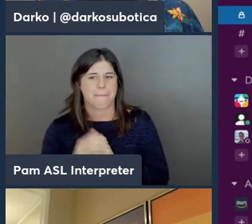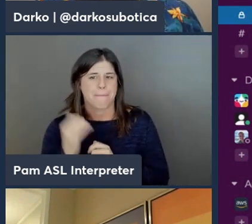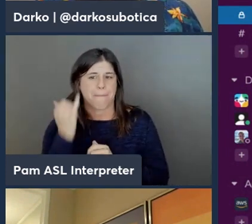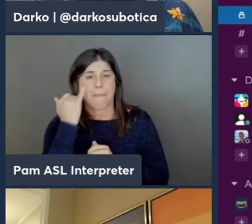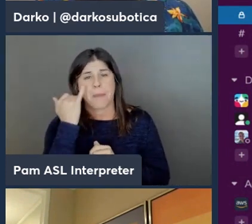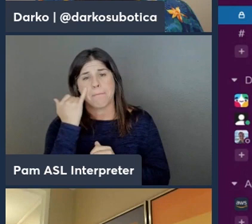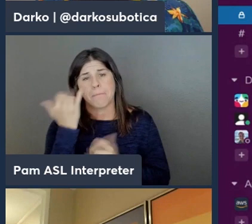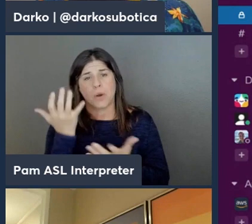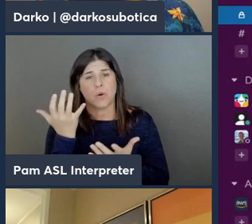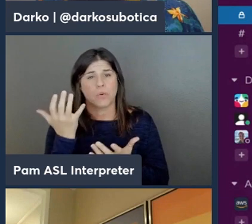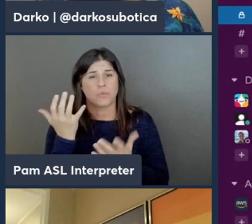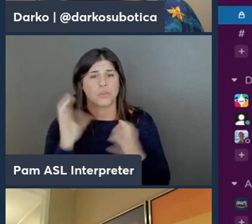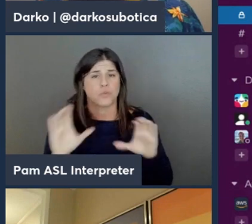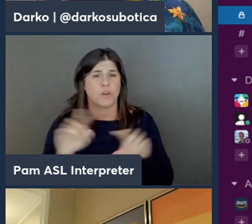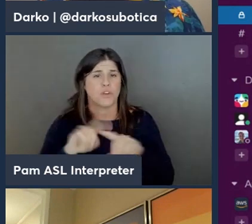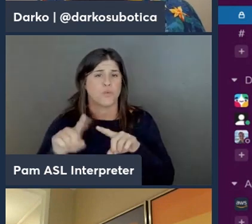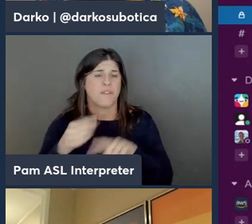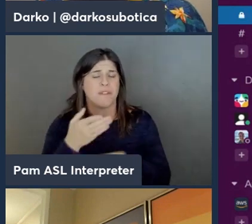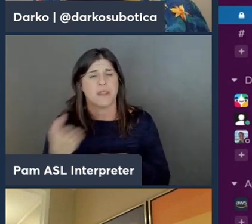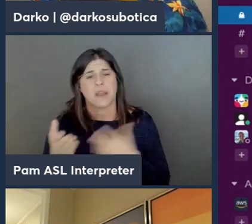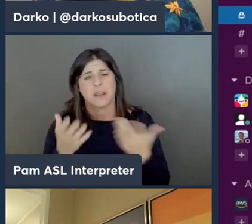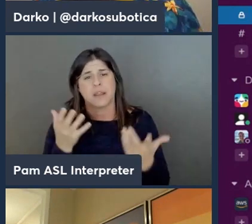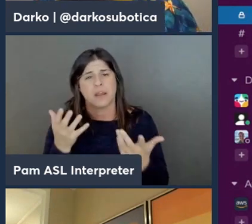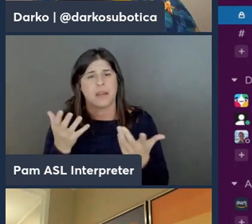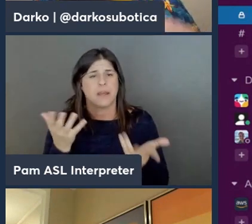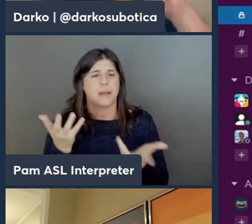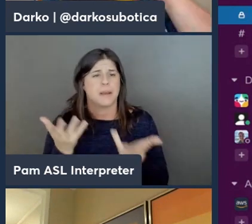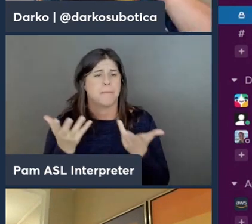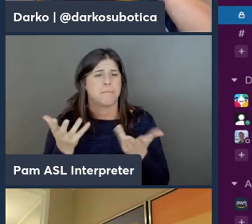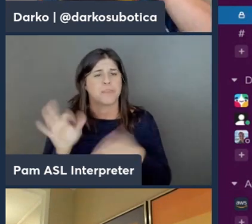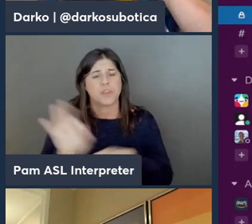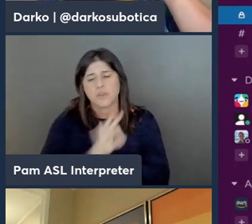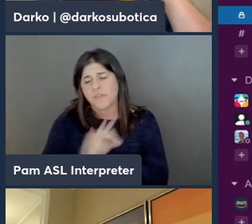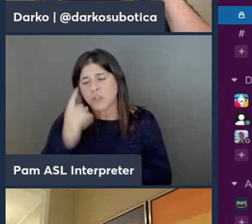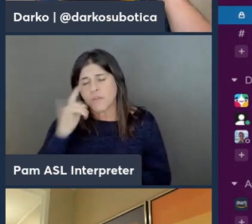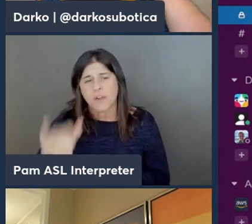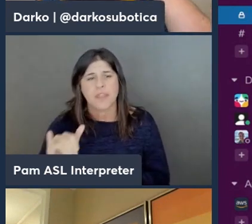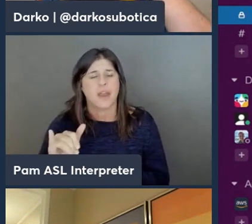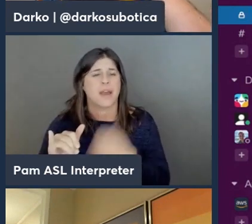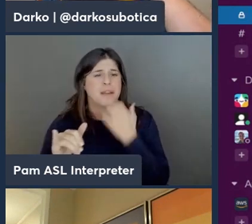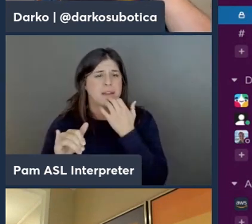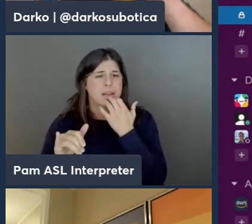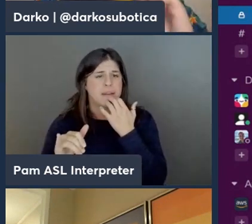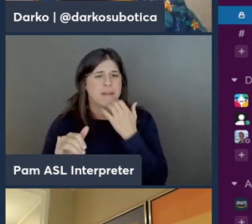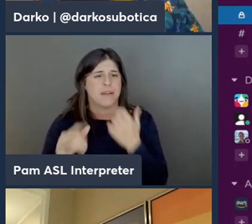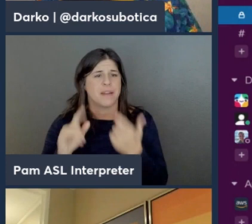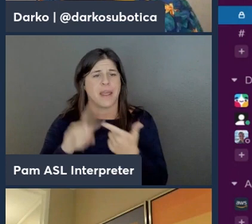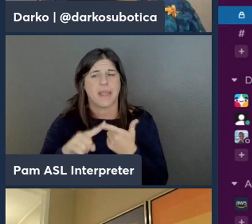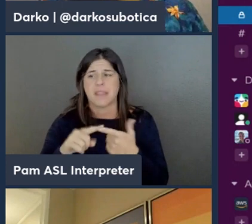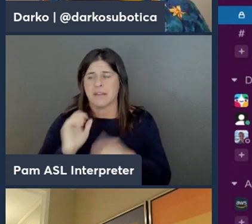I'm used to doing instance. There's a function for that. And it says, well, it needs some input parameters,